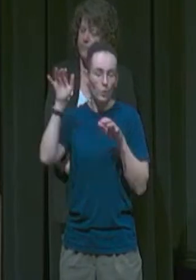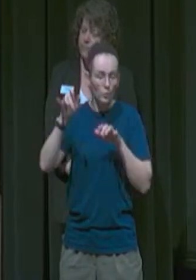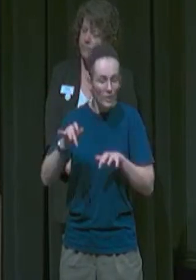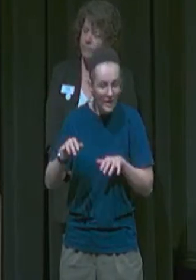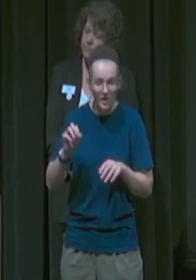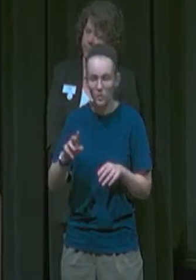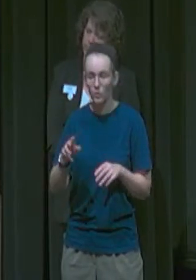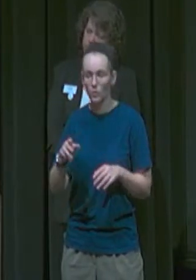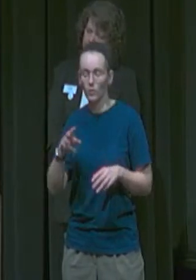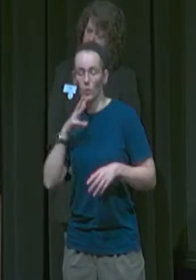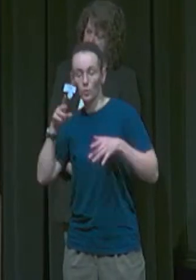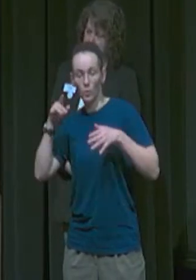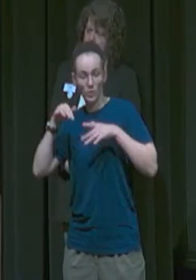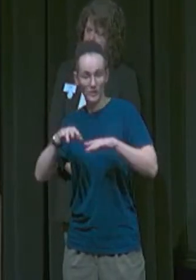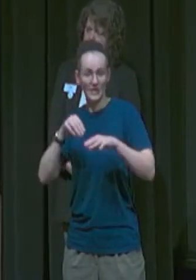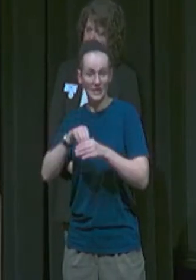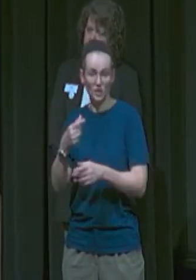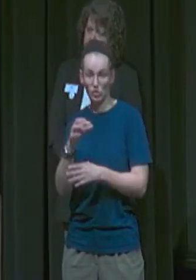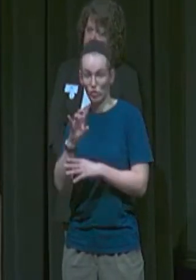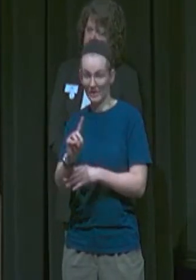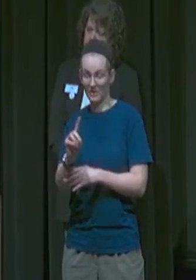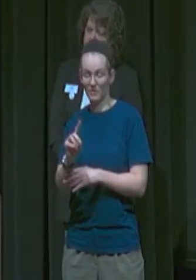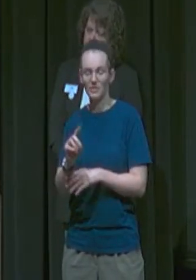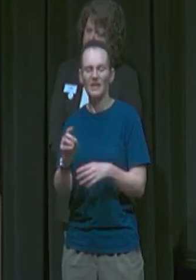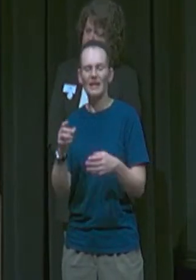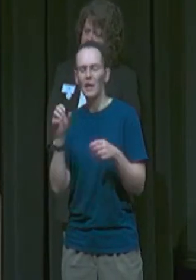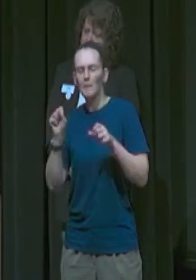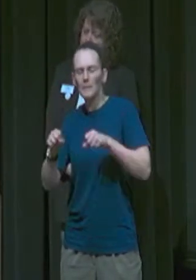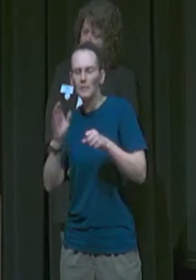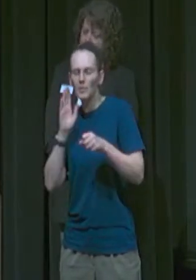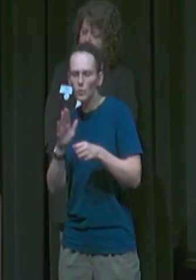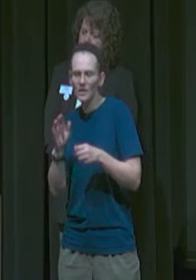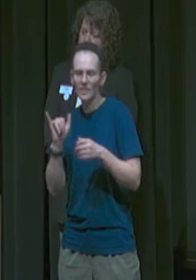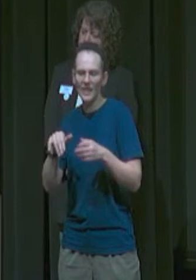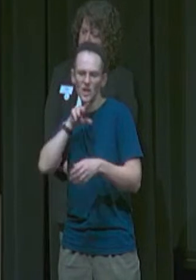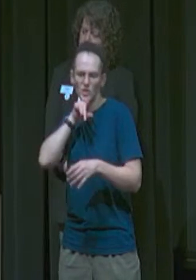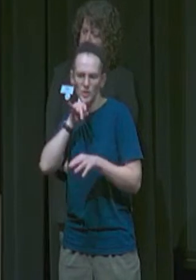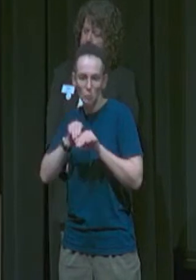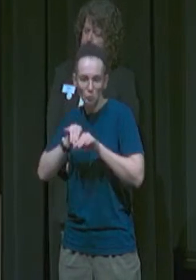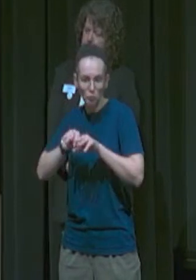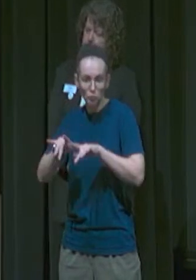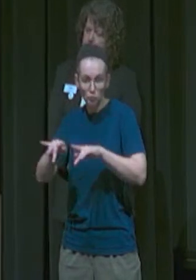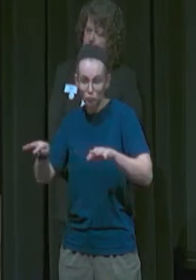there's potential for any of uh the contaminants to potentially uh migrate uh once they're in